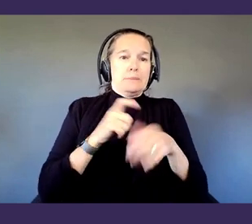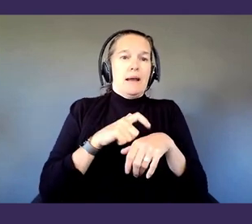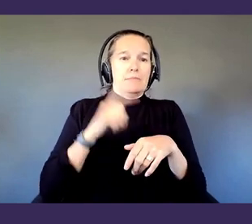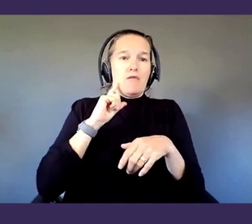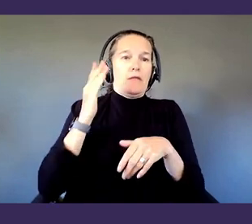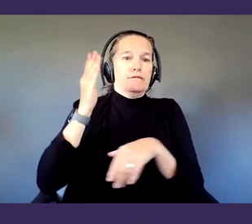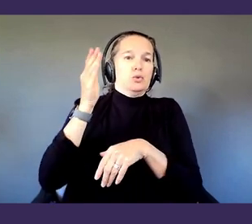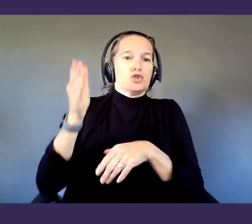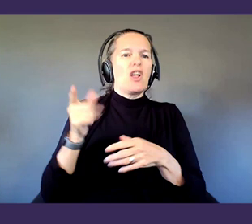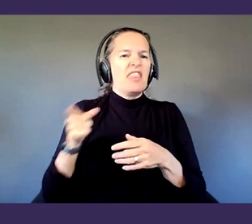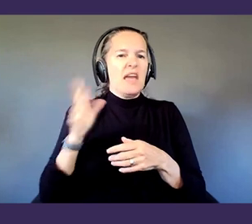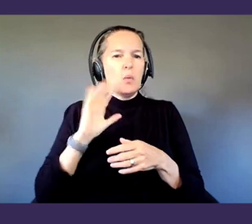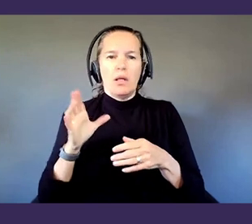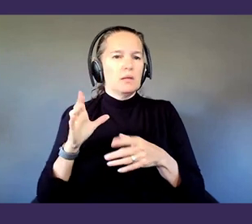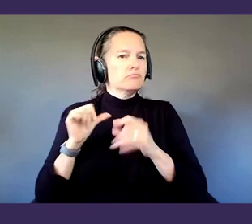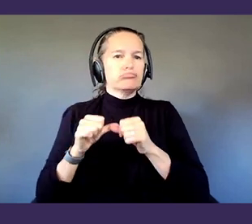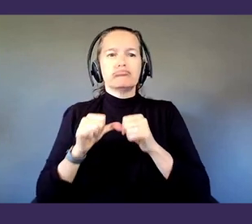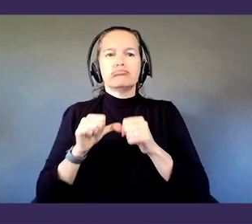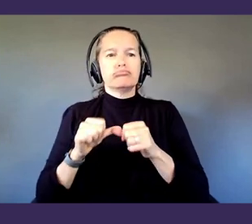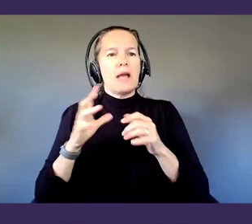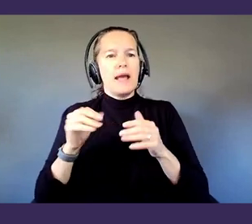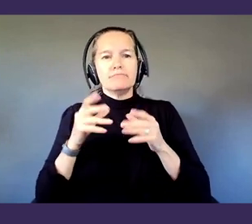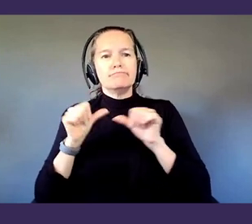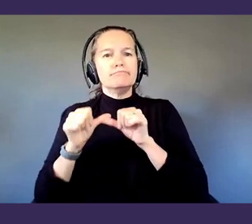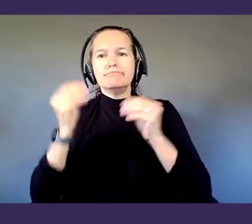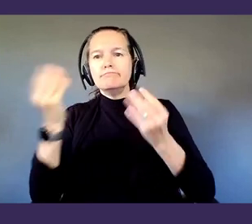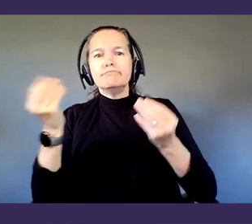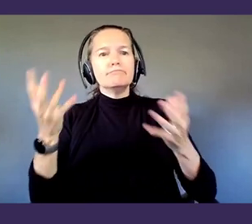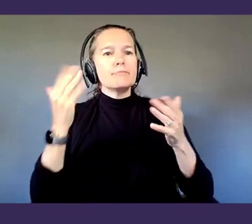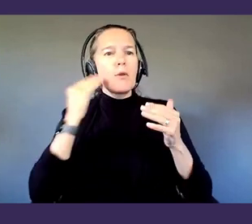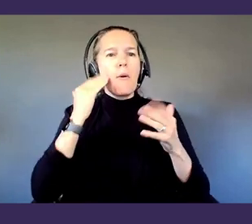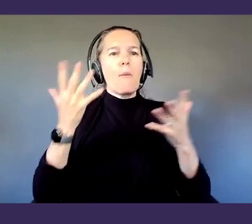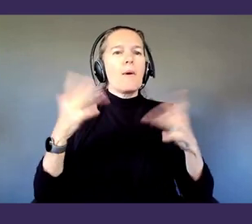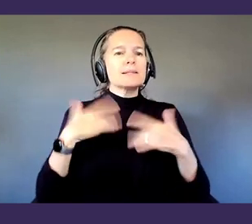and keep them abreast of what's happening in Karla's life. Thank you.